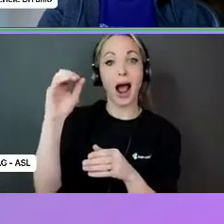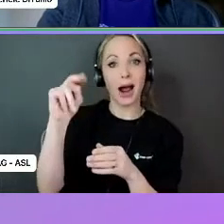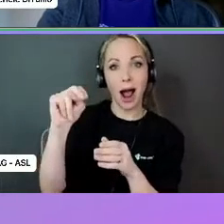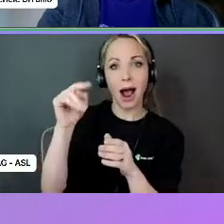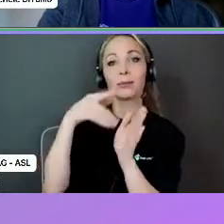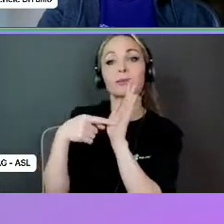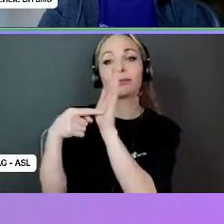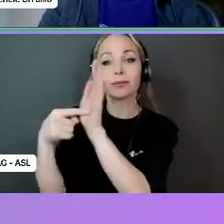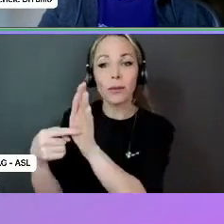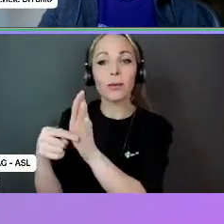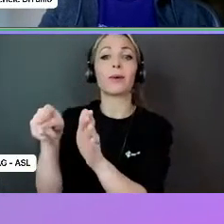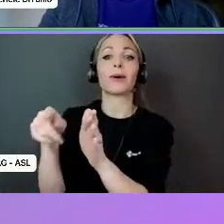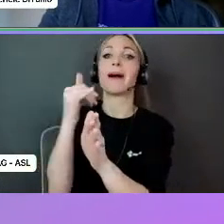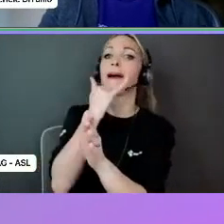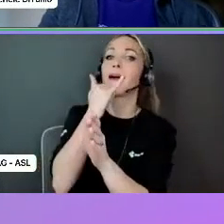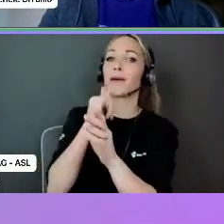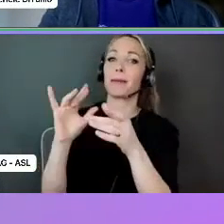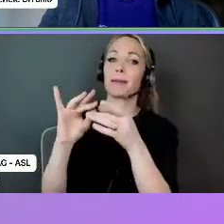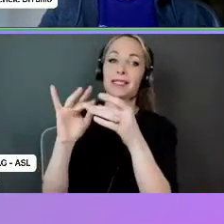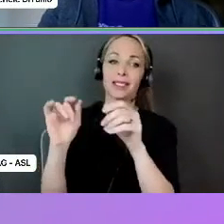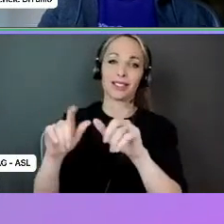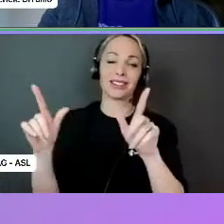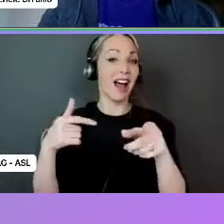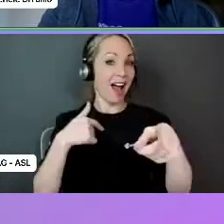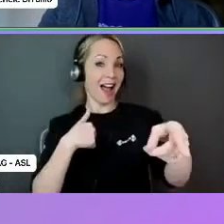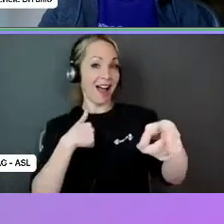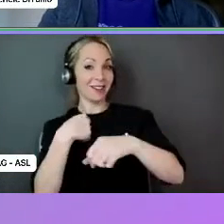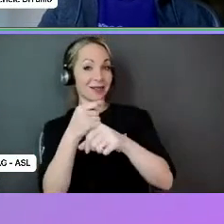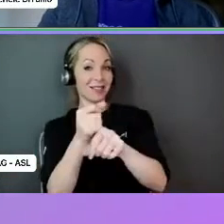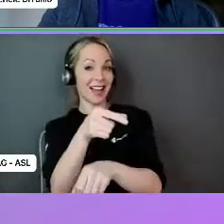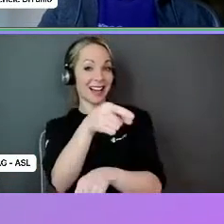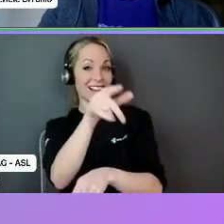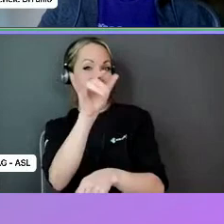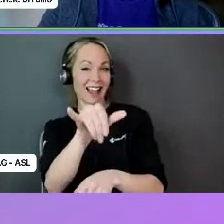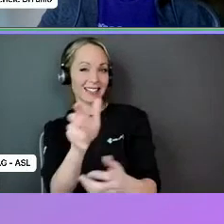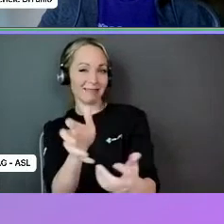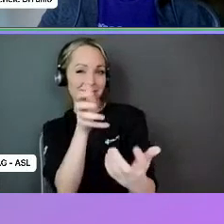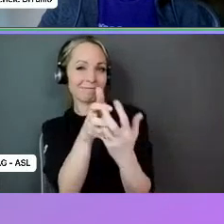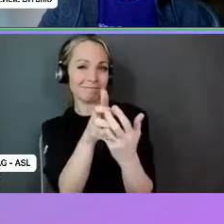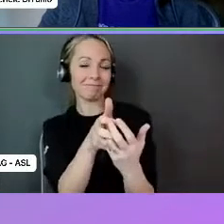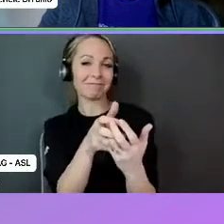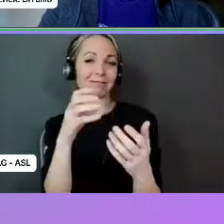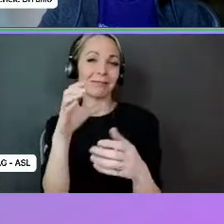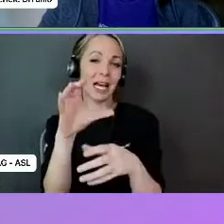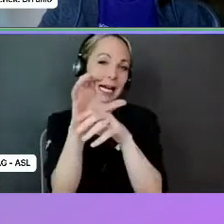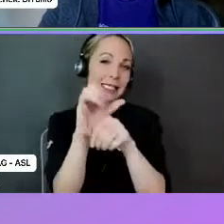and for cited users, there's an error message and not some other message. Let's look at the screenshot of some other